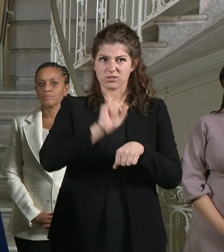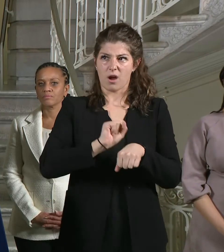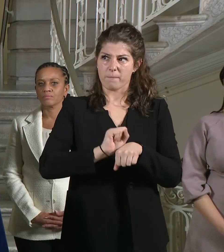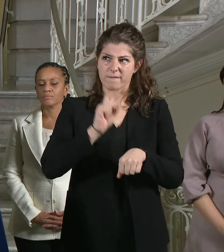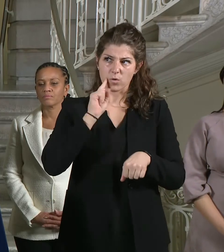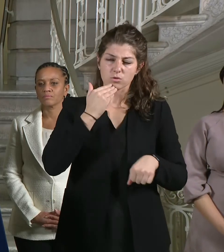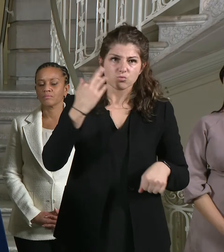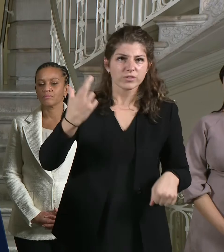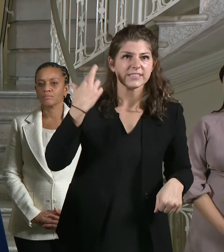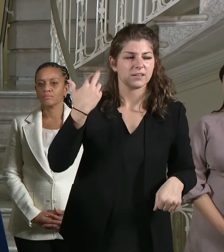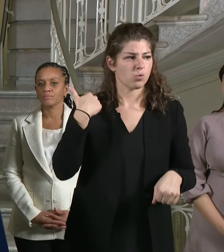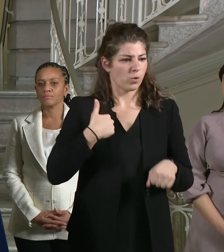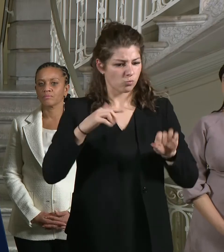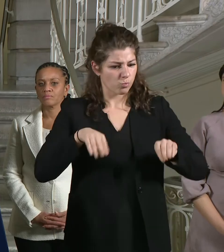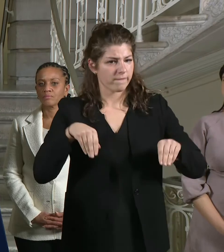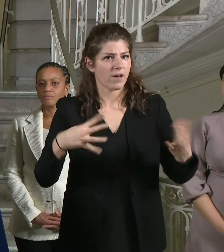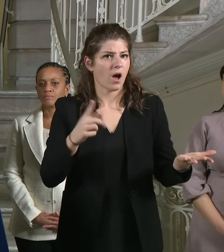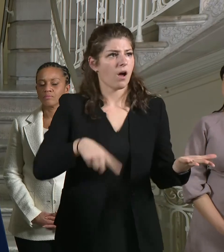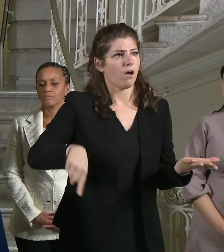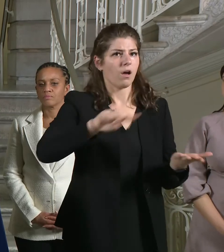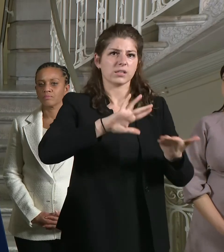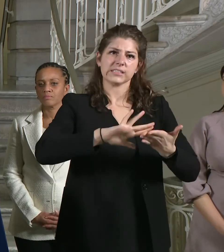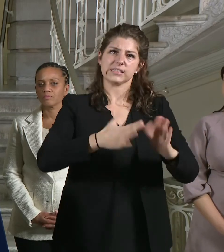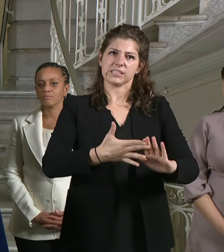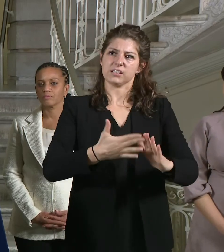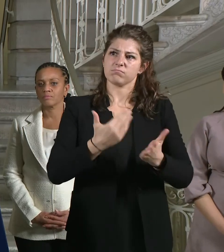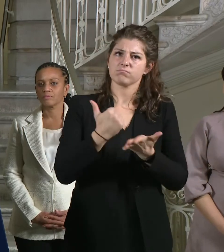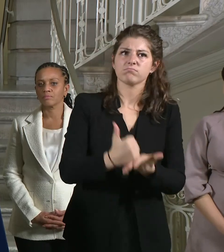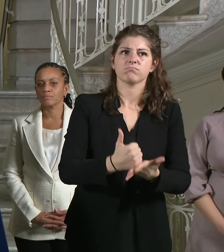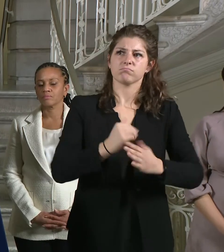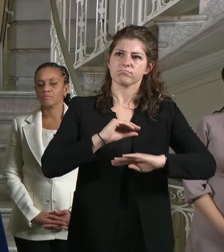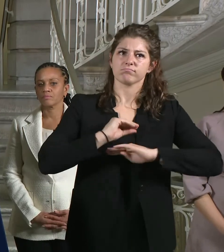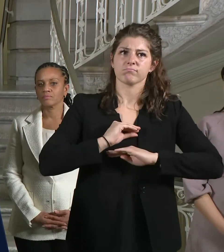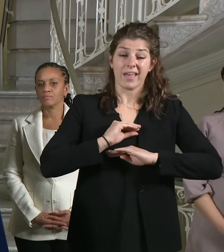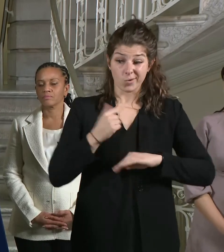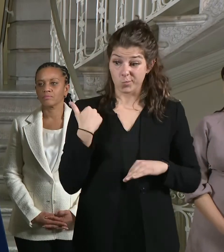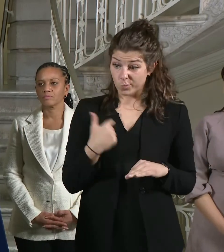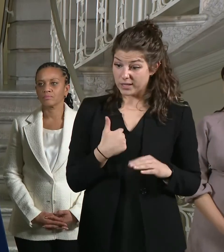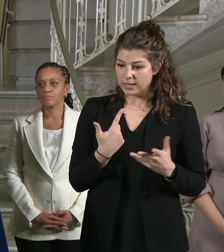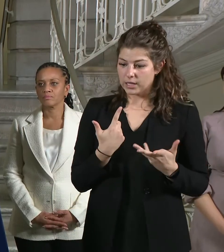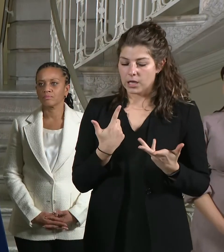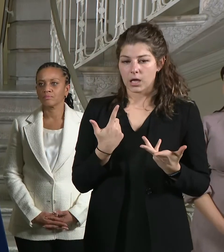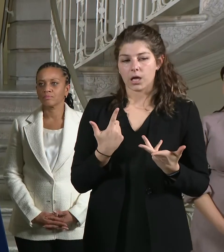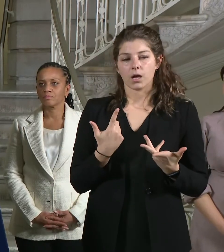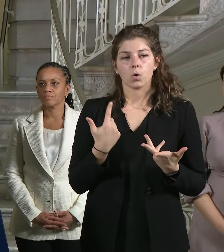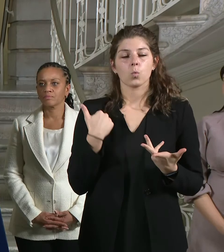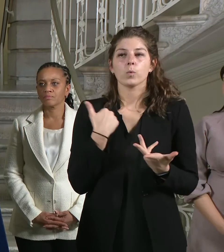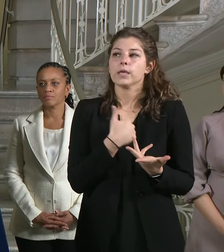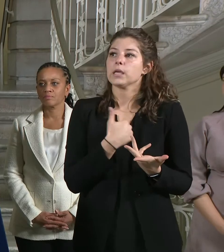PRODUCT AND THEY WILL CONTINUE TO DO SO. WE GO INTO TO PROVIDE A